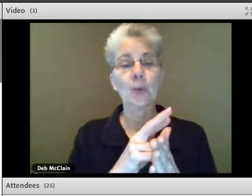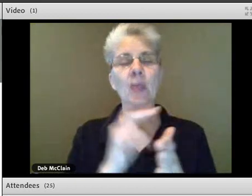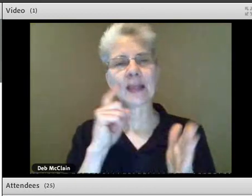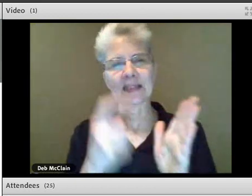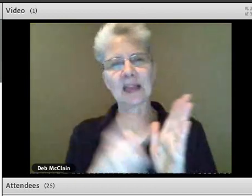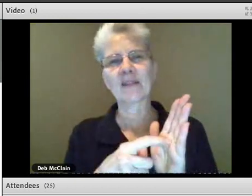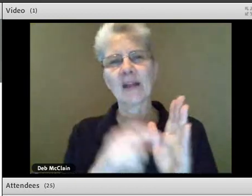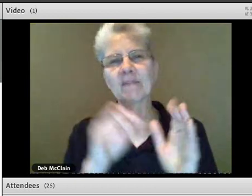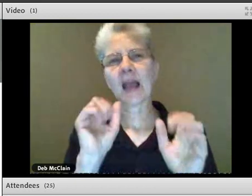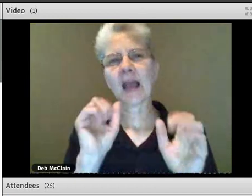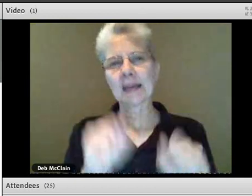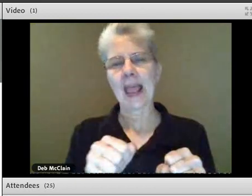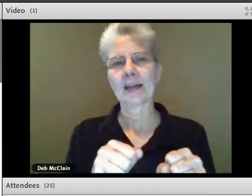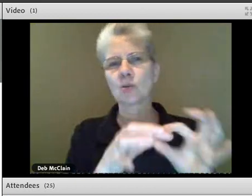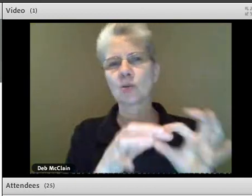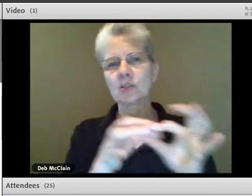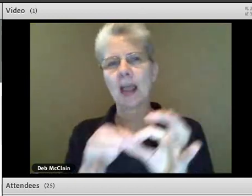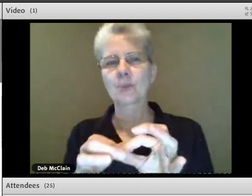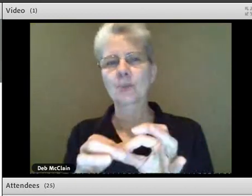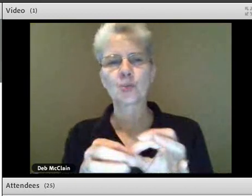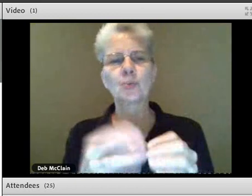and you can also tie those to promotional opportunities.